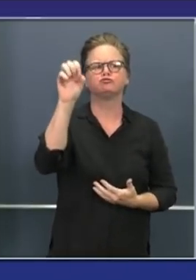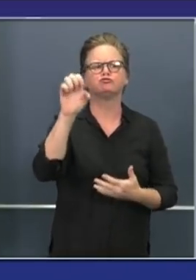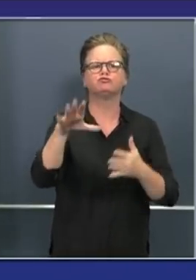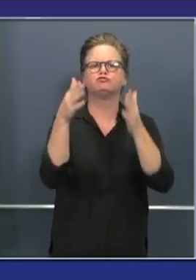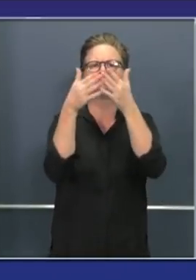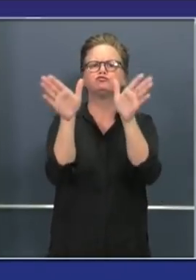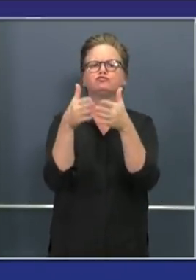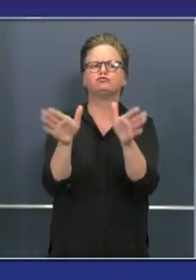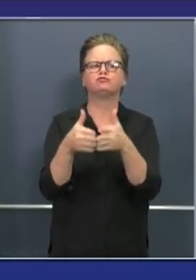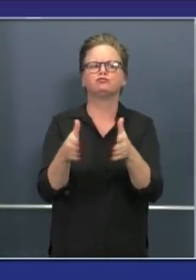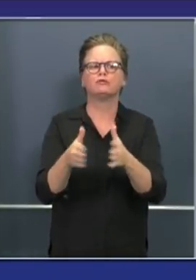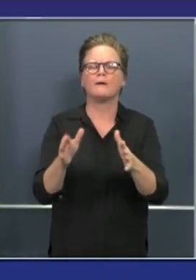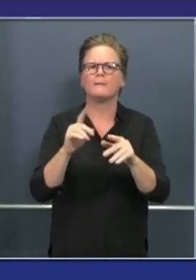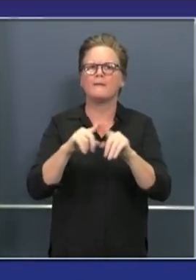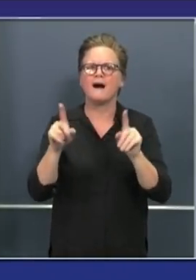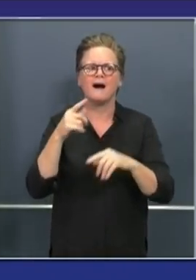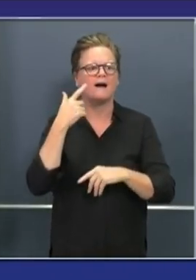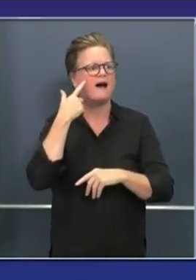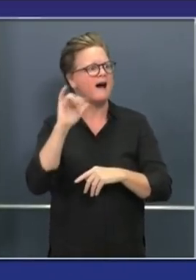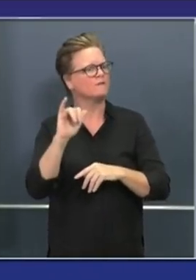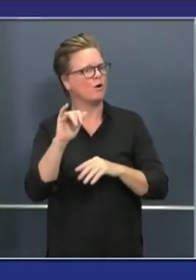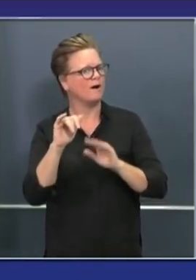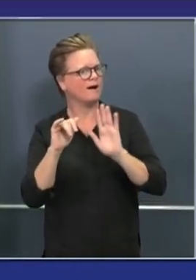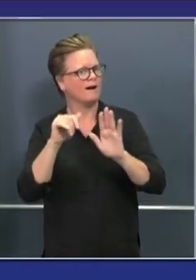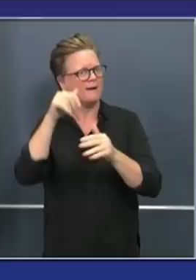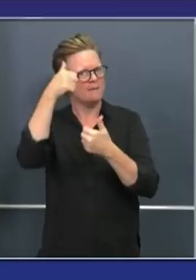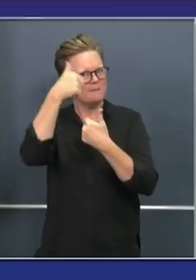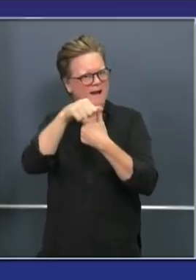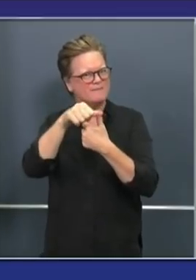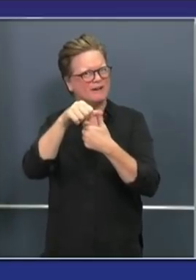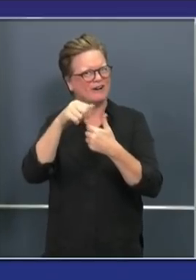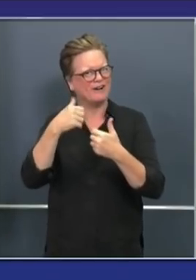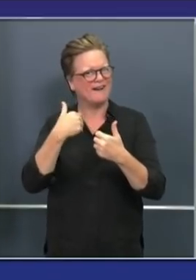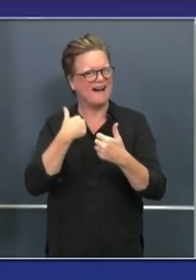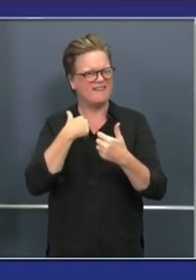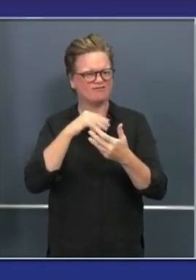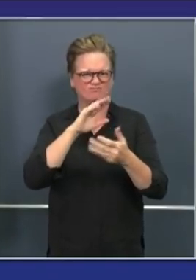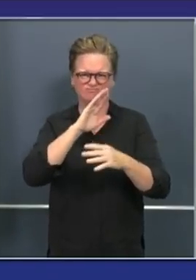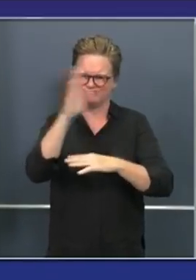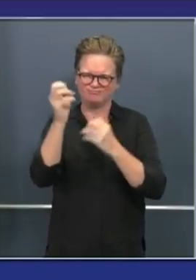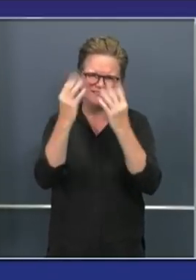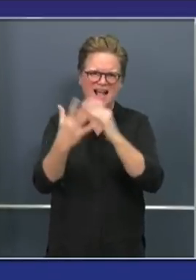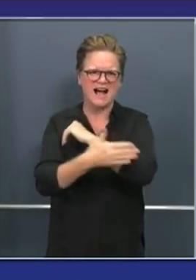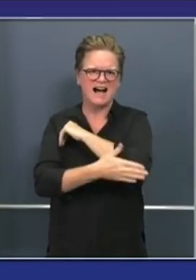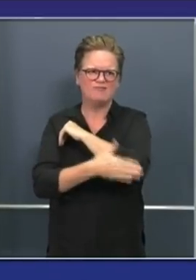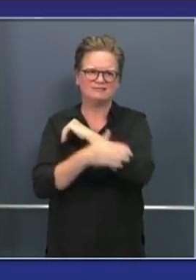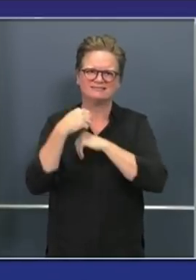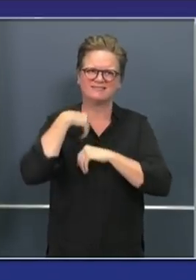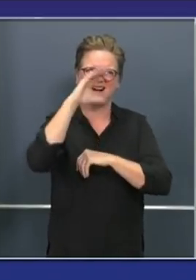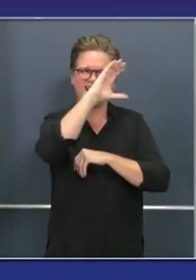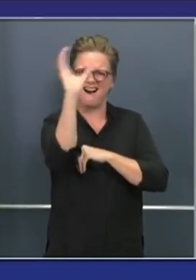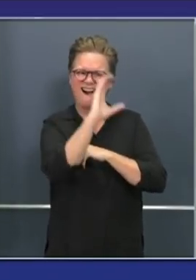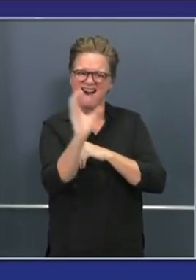OF US LIVE IN THE AGGREGATE. IF CALIFORNIA'S MANY PARTS, ONE BODY, THEN WE HAVE TO RECOGNIZE THOSE MANY PARTS.